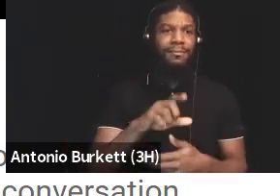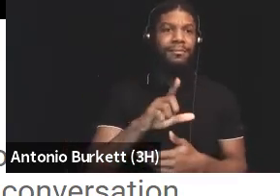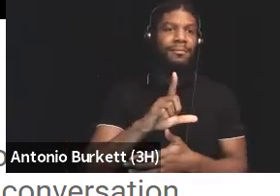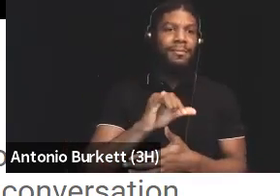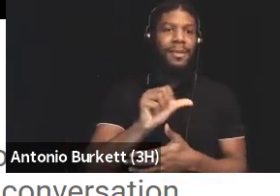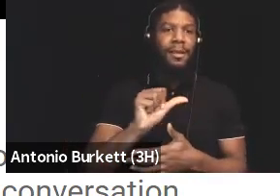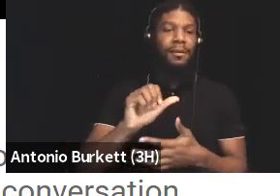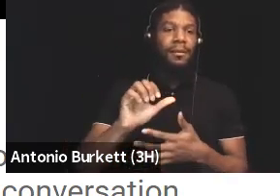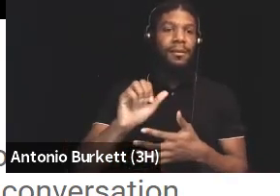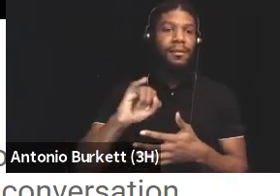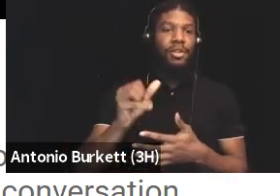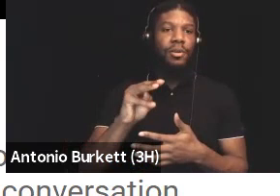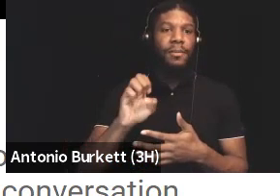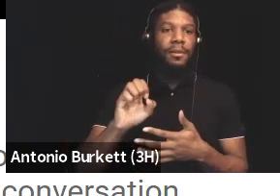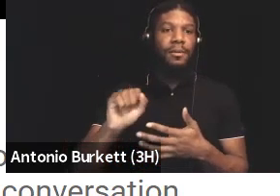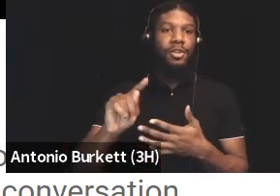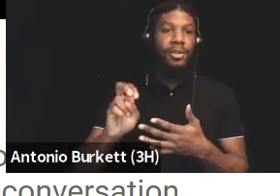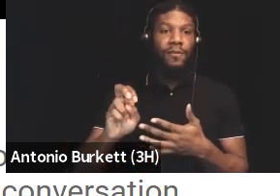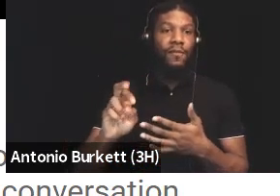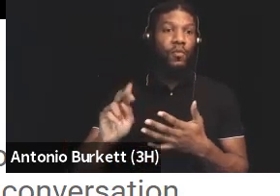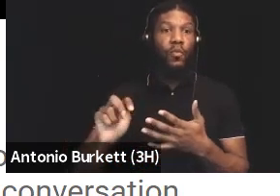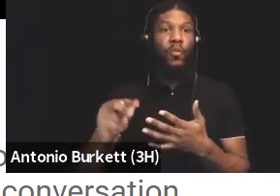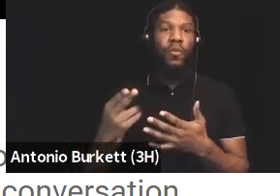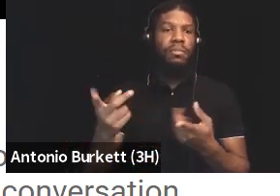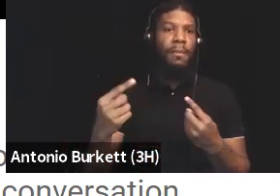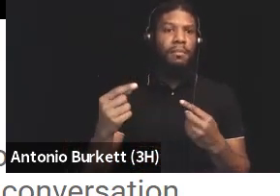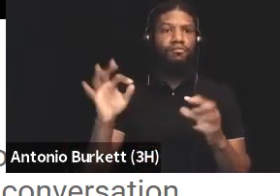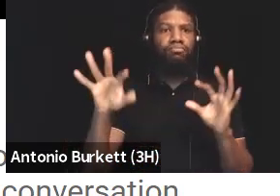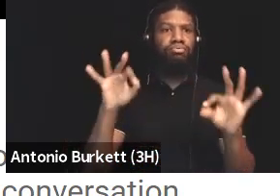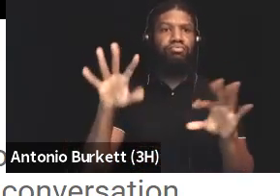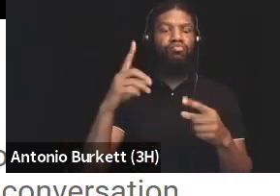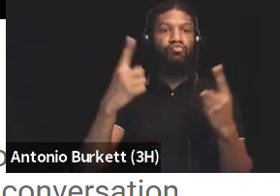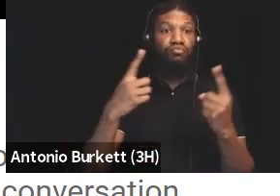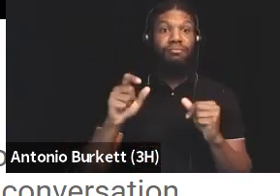coming and sharing your thoughts today. And if anyone in the audience wants to follow up, our